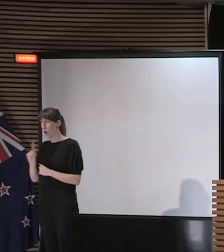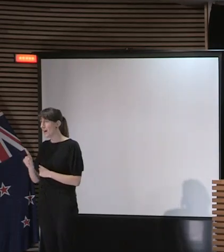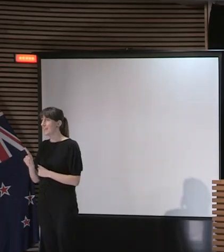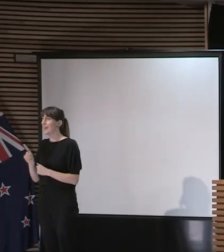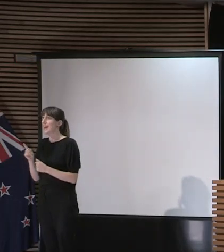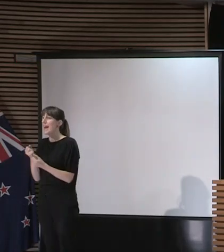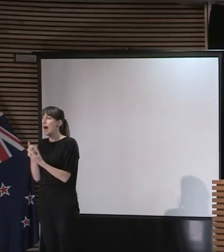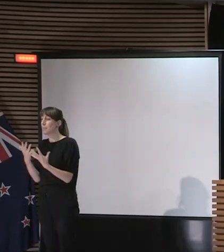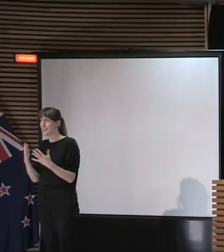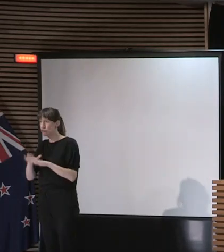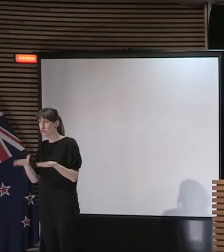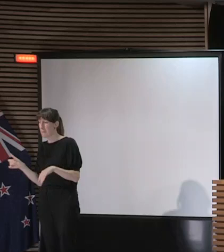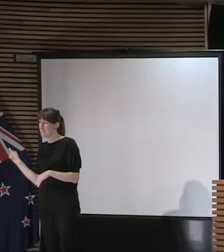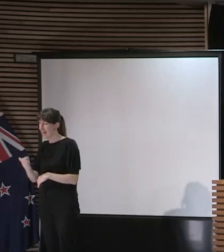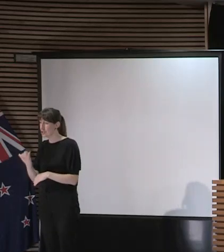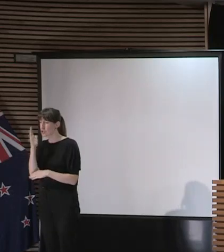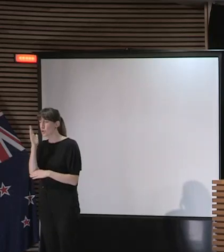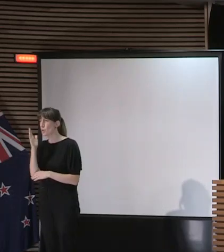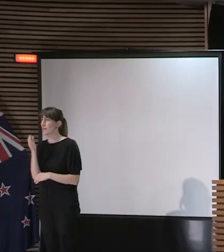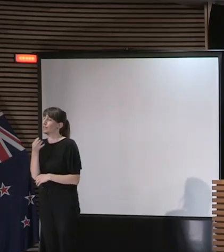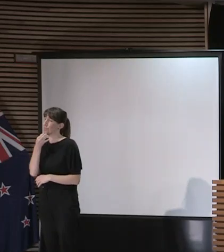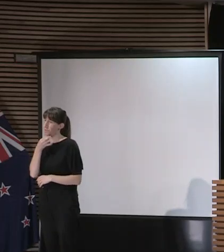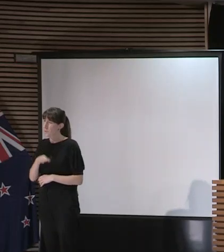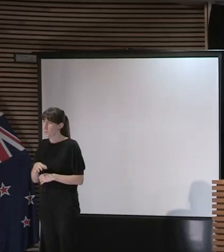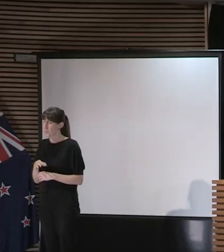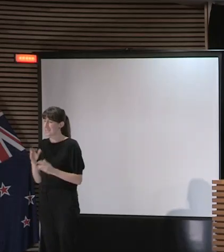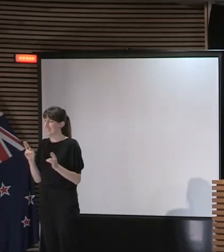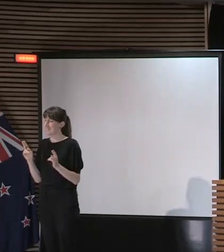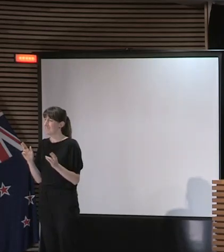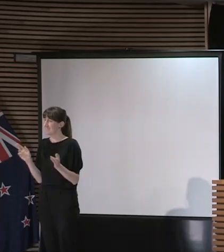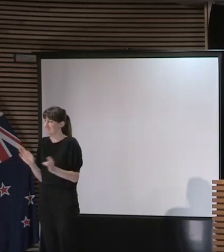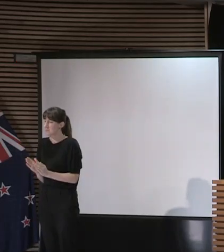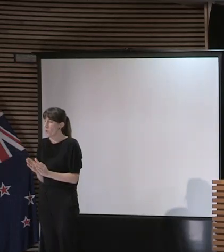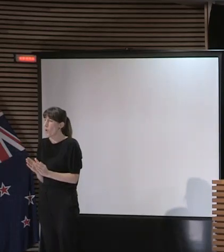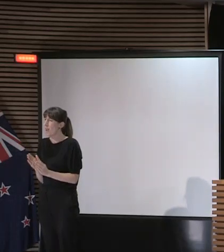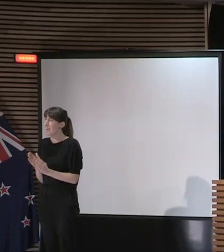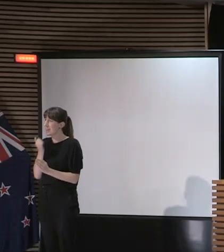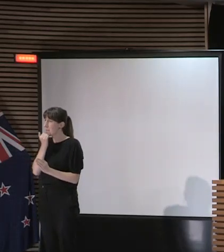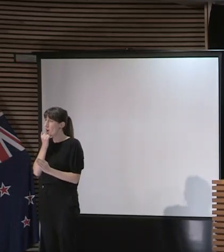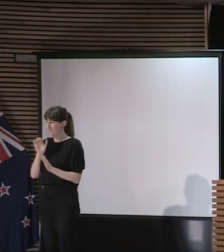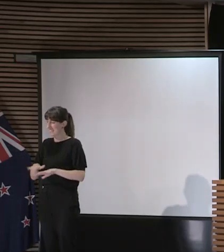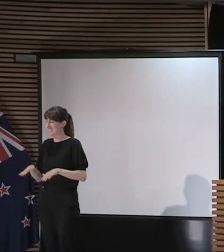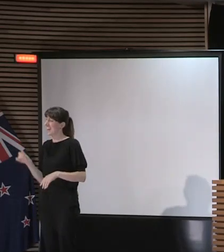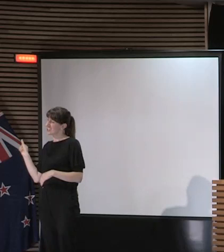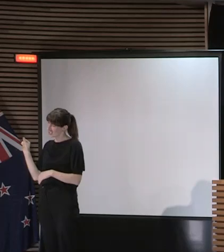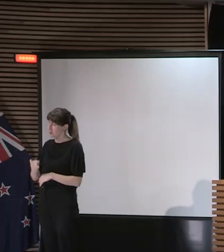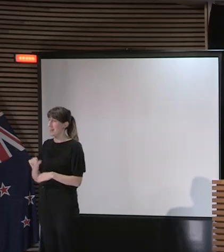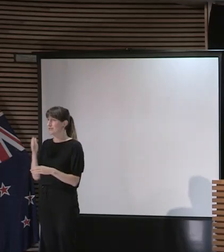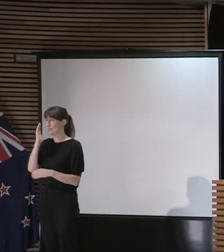the initial feedback, is that the numbers that are returning are very low. Again, I'd want to wait for the official word